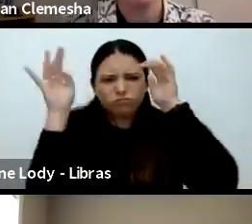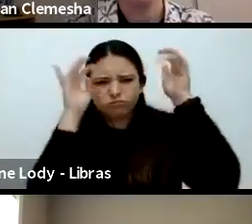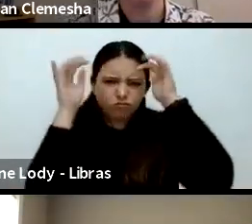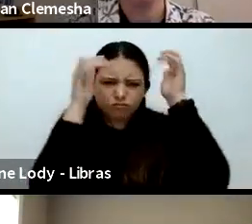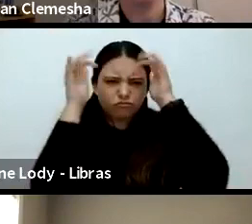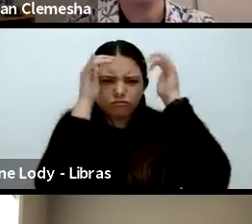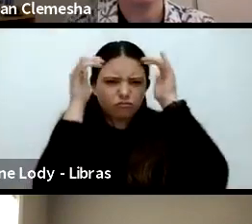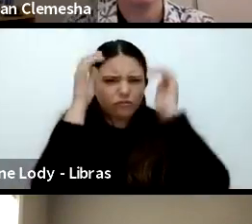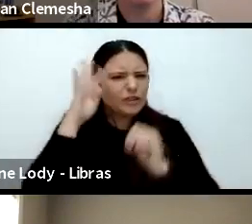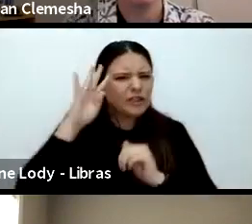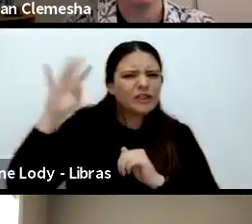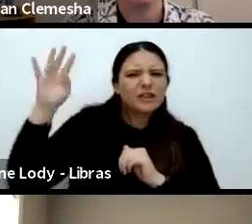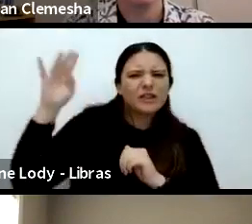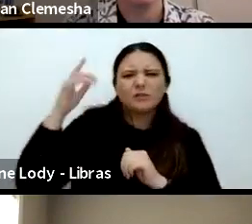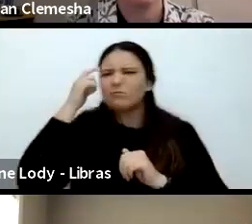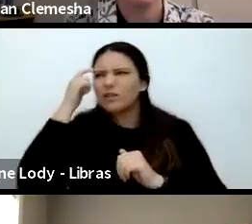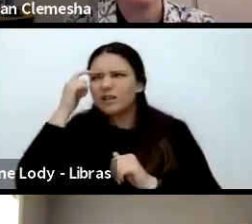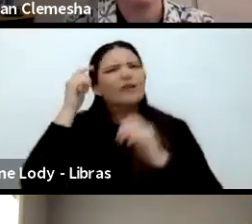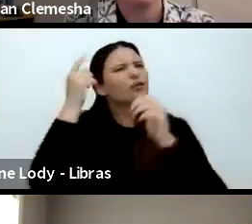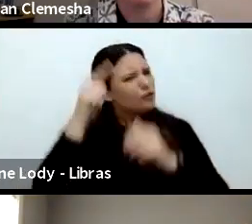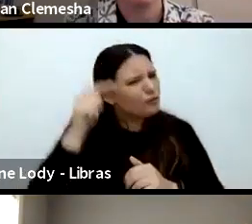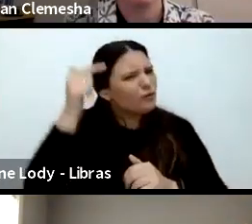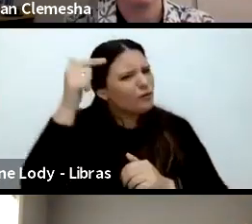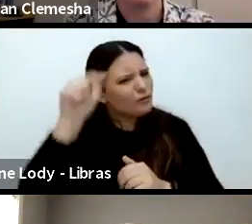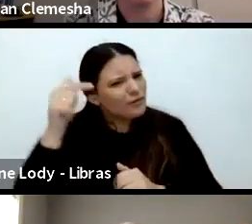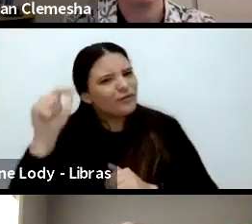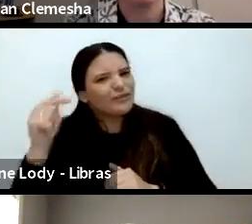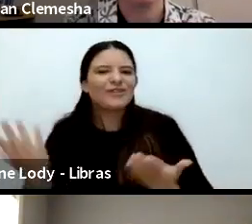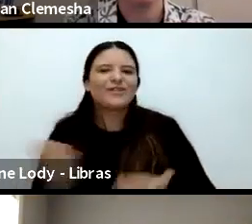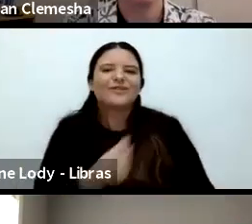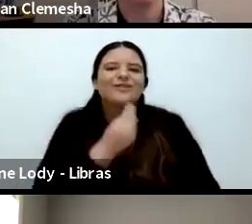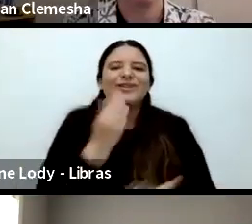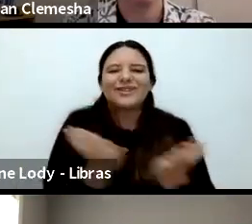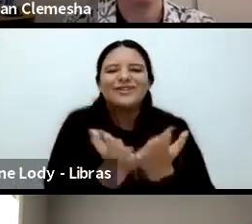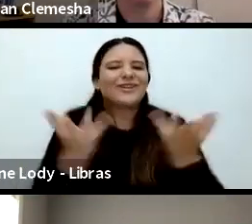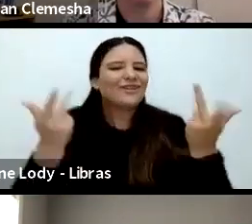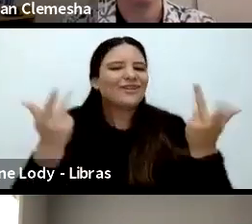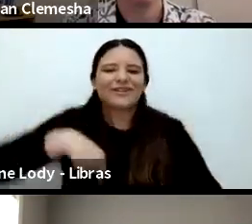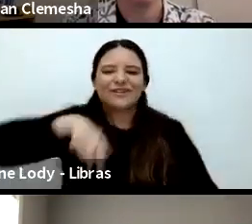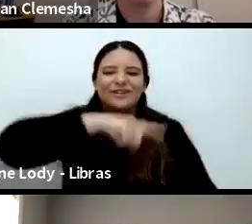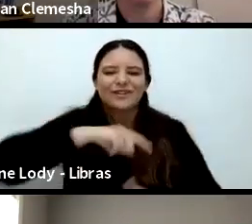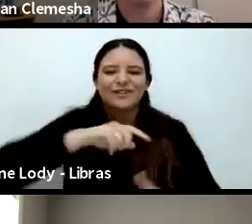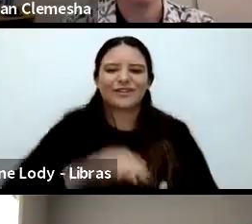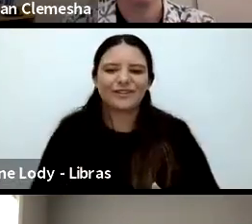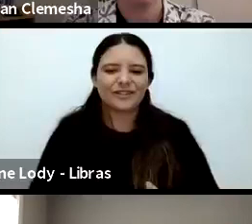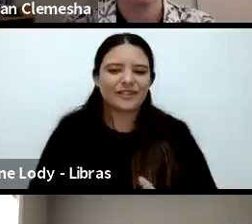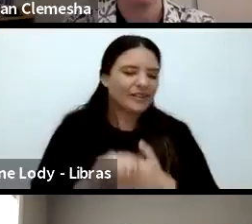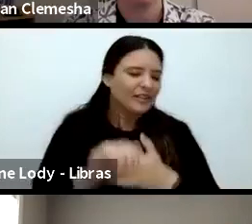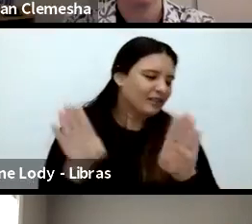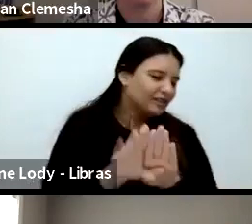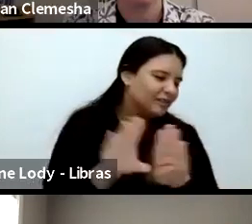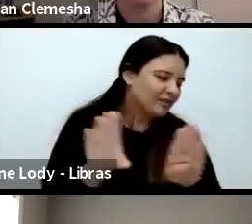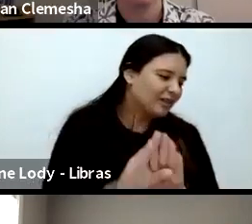thinking and rethinking in questioning and it was a good. great opportunity with you opportunity with you because we had this great chance of talking in